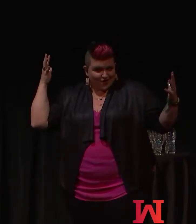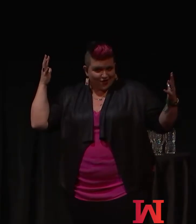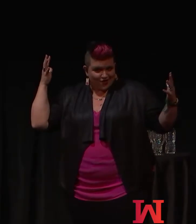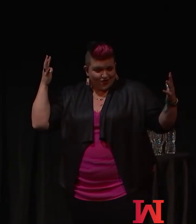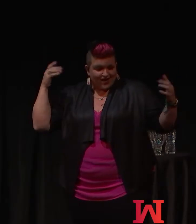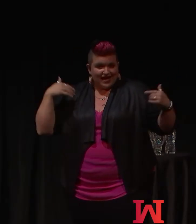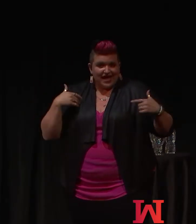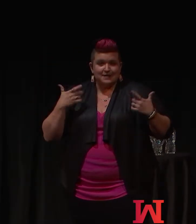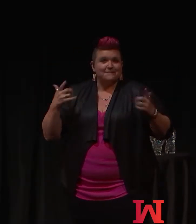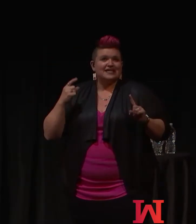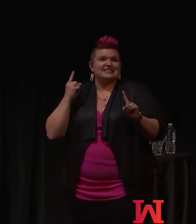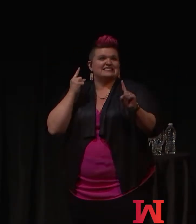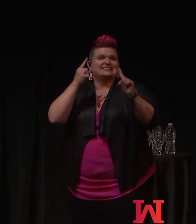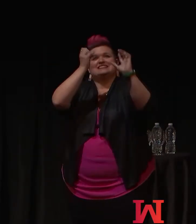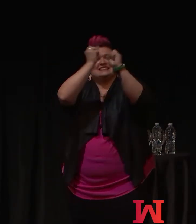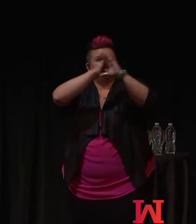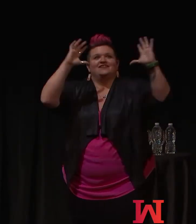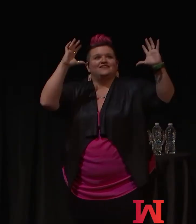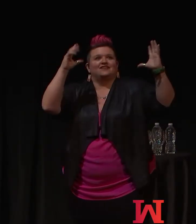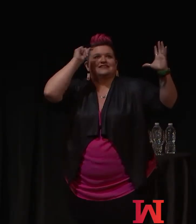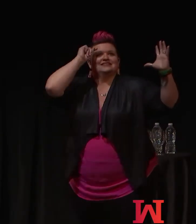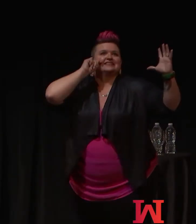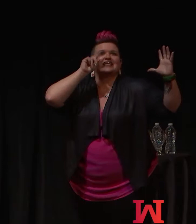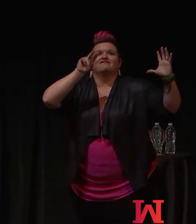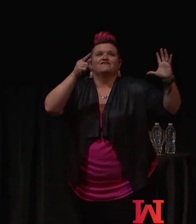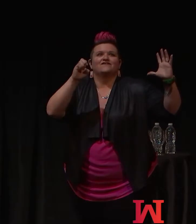and big aspirations for what Teen Vogue could mean